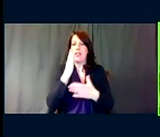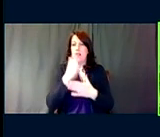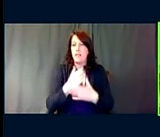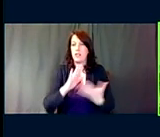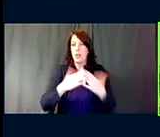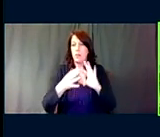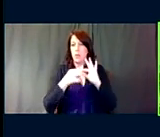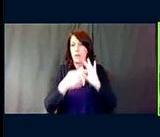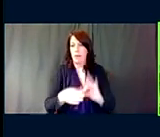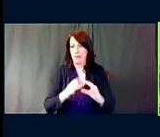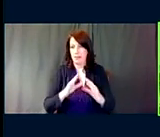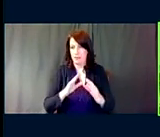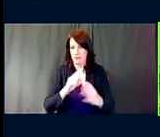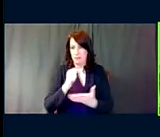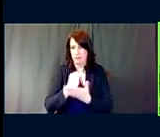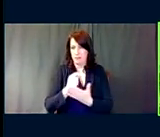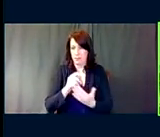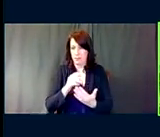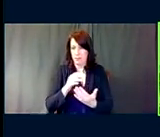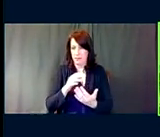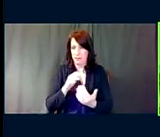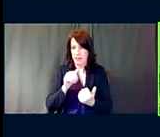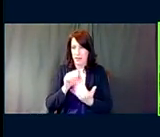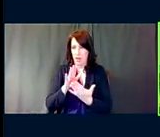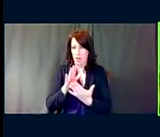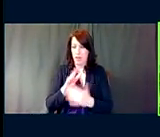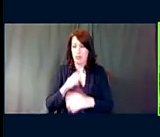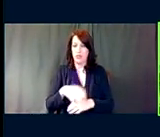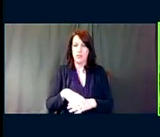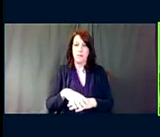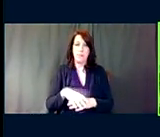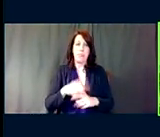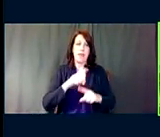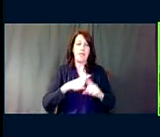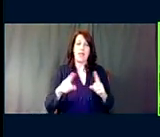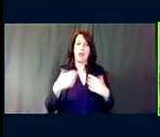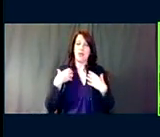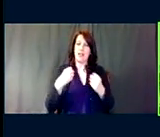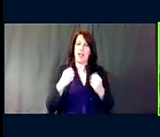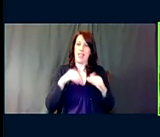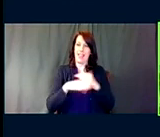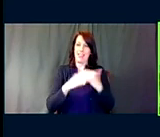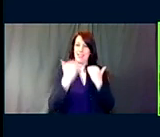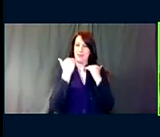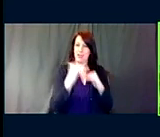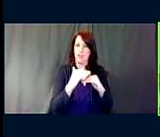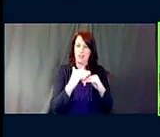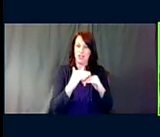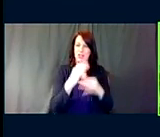INTERVENTIONS AS WELL AS MORE ON COMMUNITY-BASED INTERVENTIONS THAT WOULD AMELIORATE HEALTH